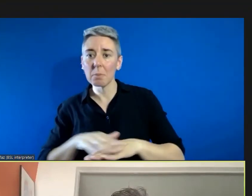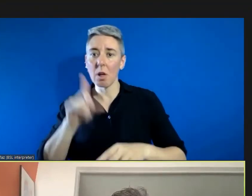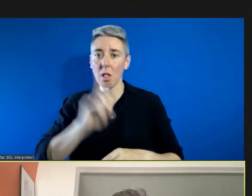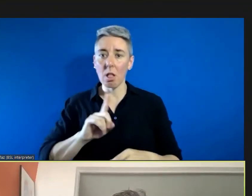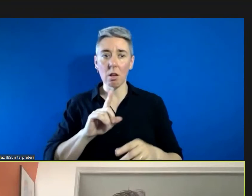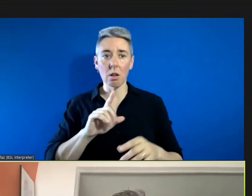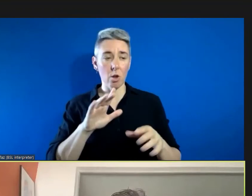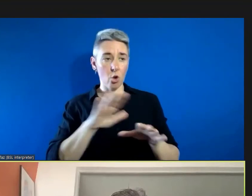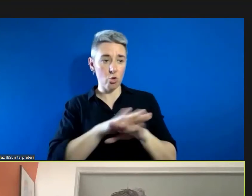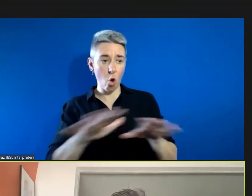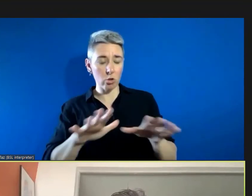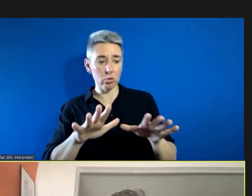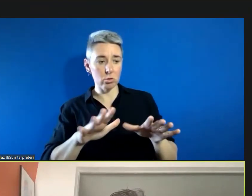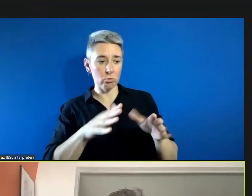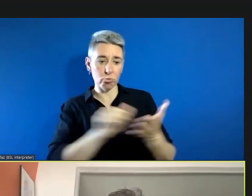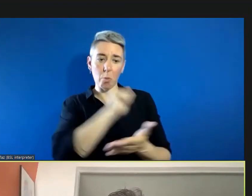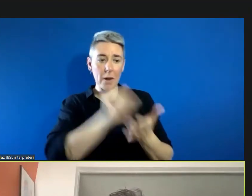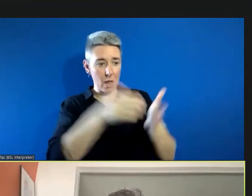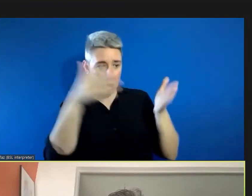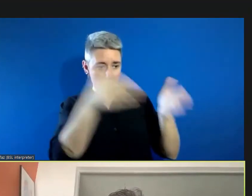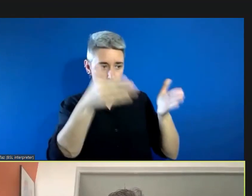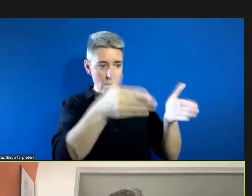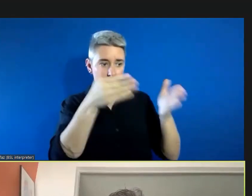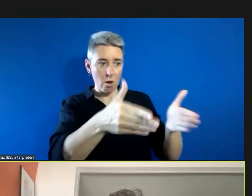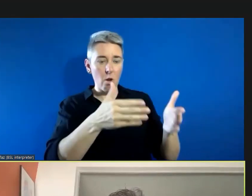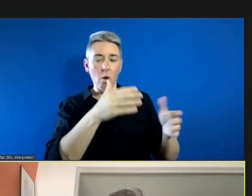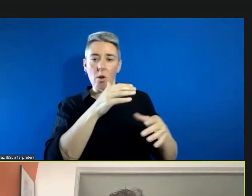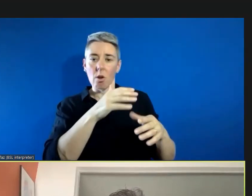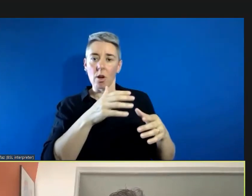your lab technicians, your cleaners in the NHS that you can't afford to lose.